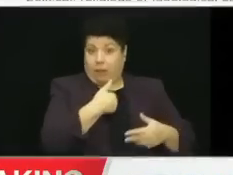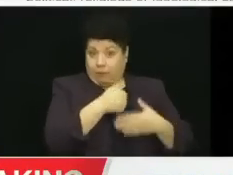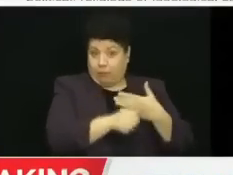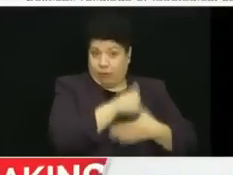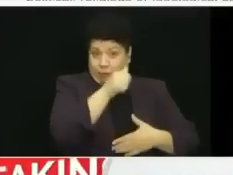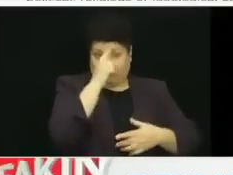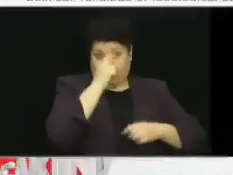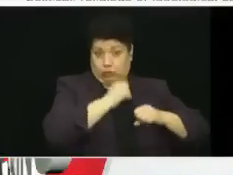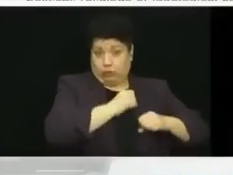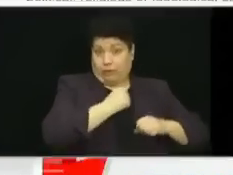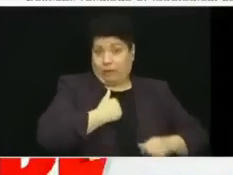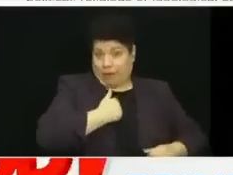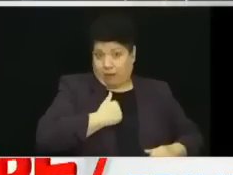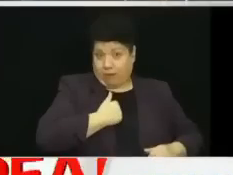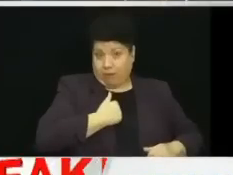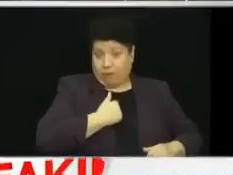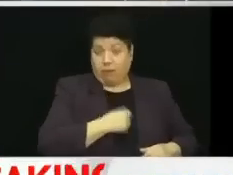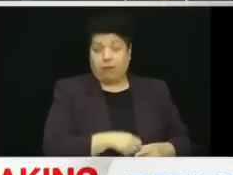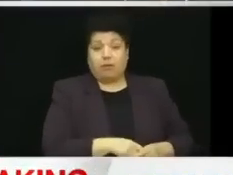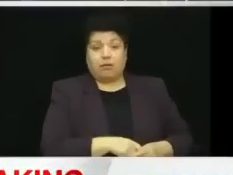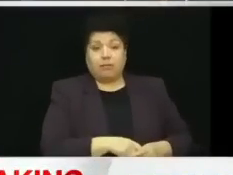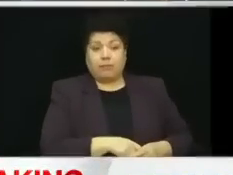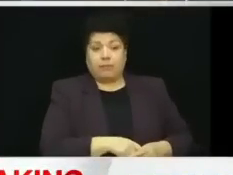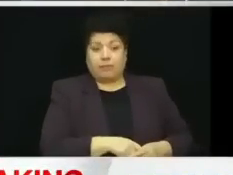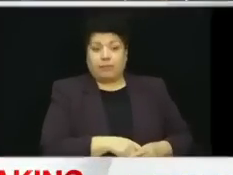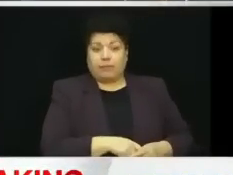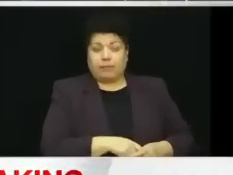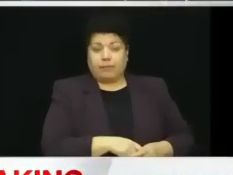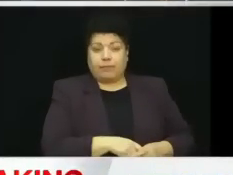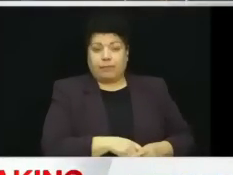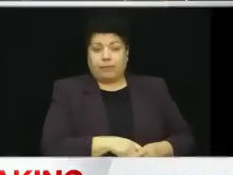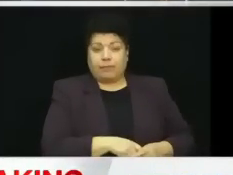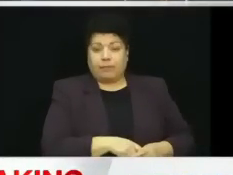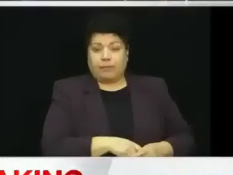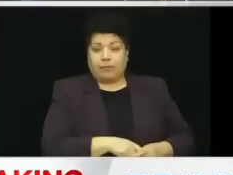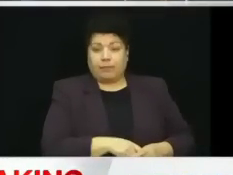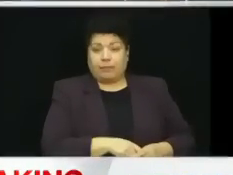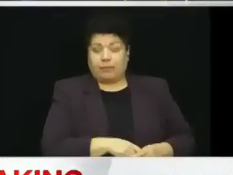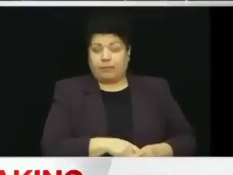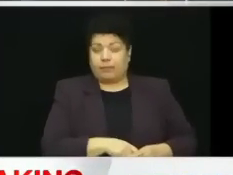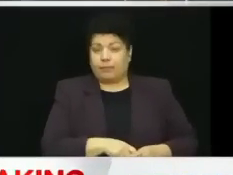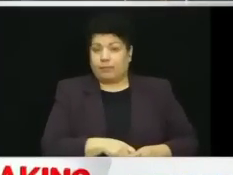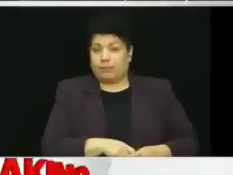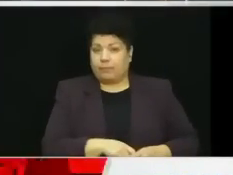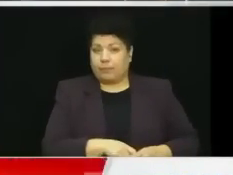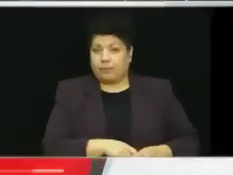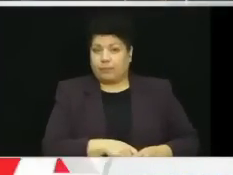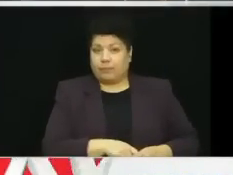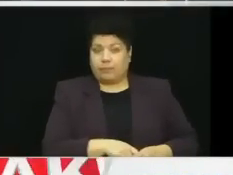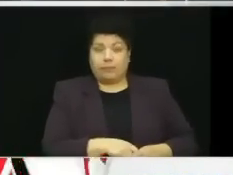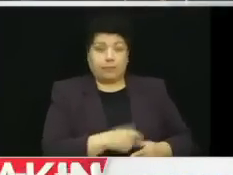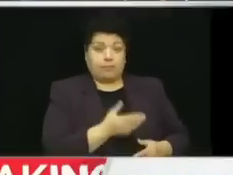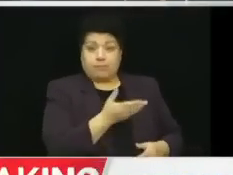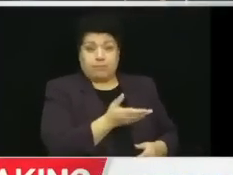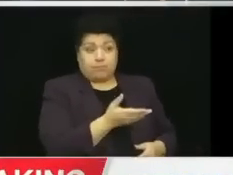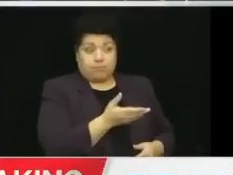DECLARATION OF PUBLIC ORDER EMERGENCY UNDER THE EMERGENCIES ACT IS ABOUT THE GOVERNOR AND